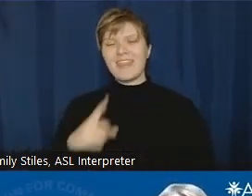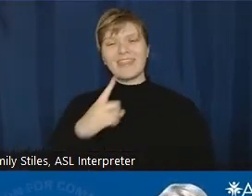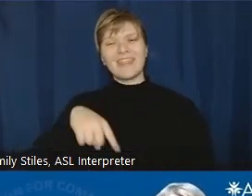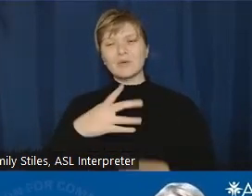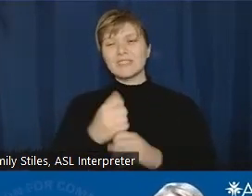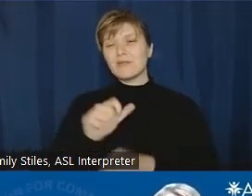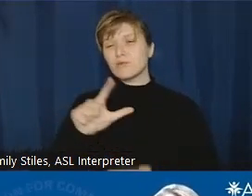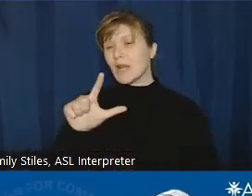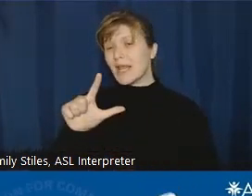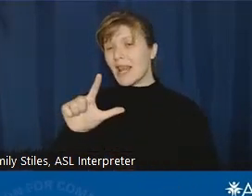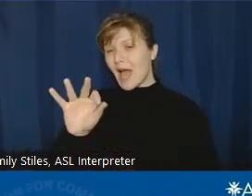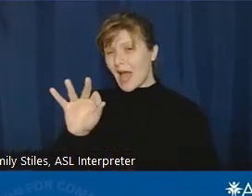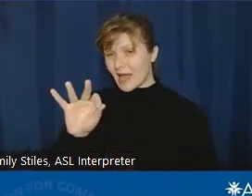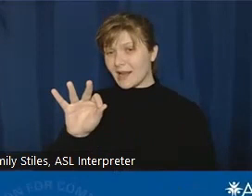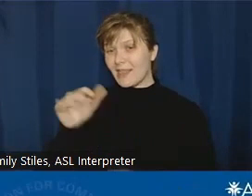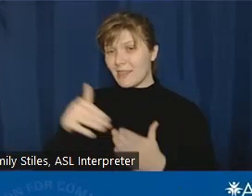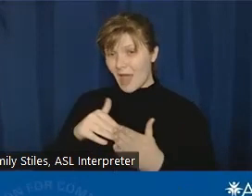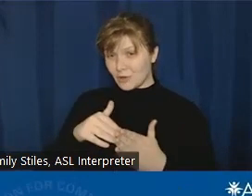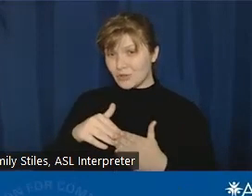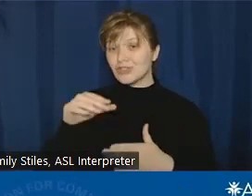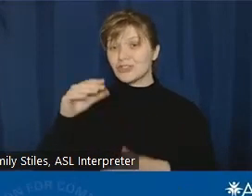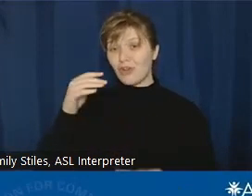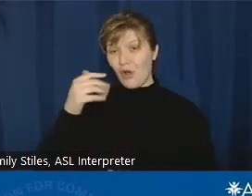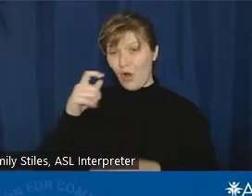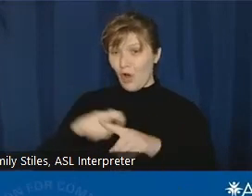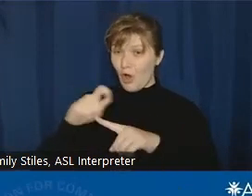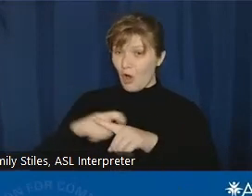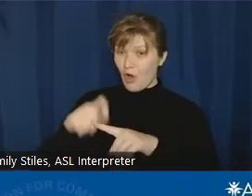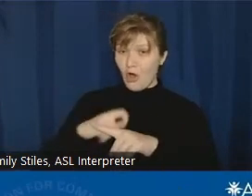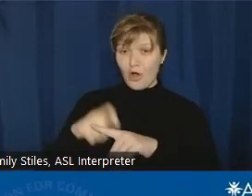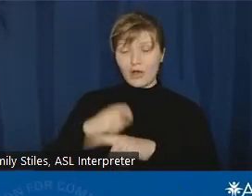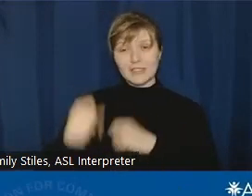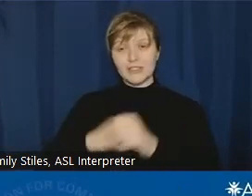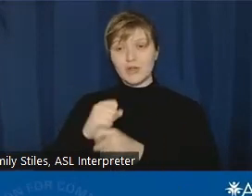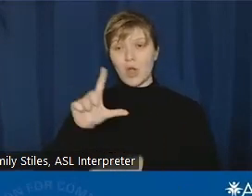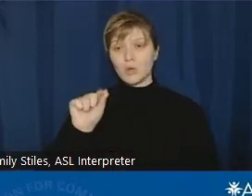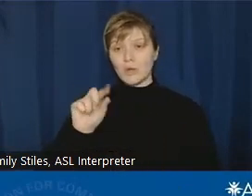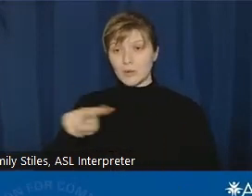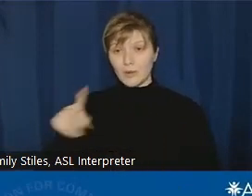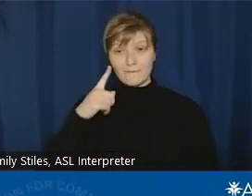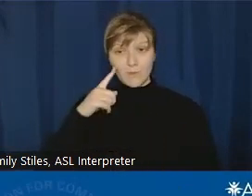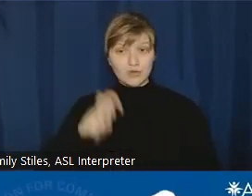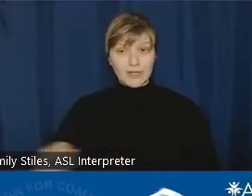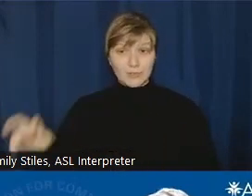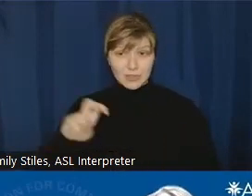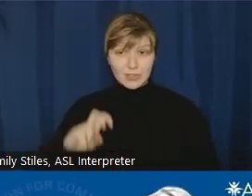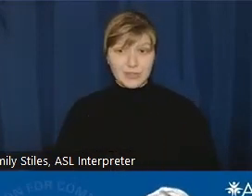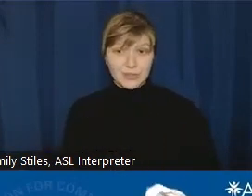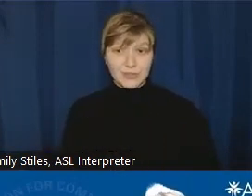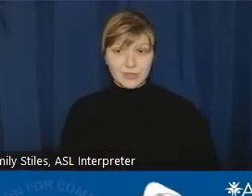29,000 calls, as I mentioned earlier, in 2022 for transportation. Their call center hours of